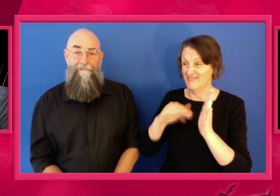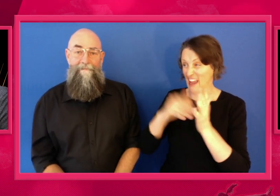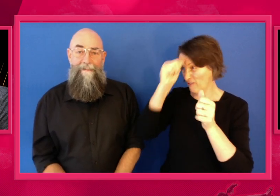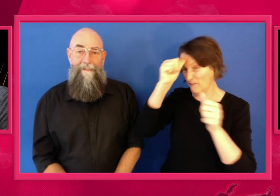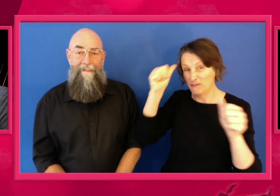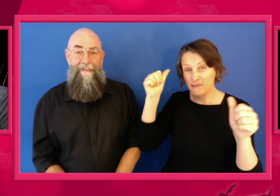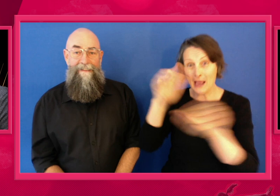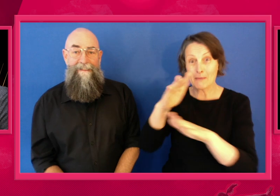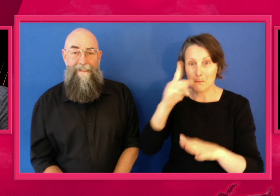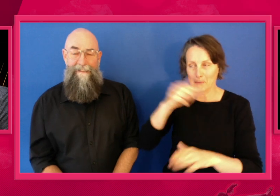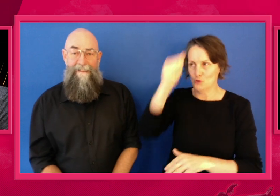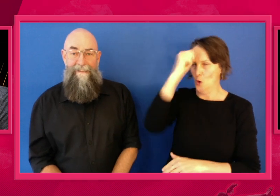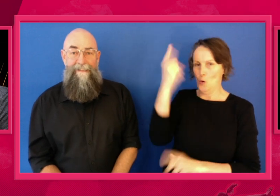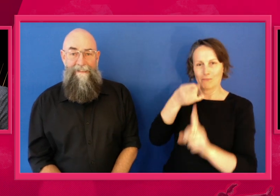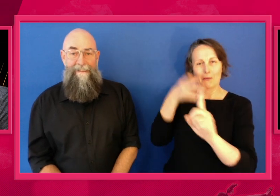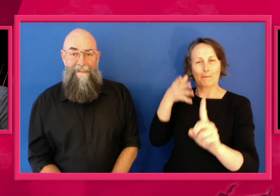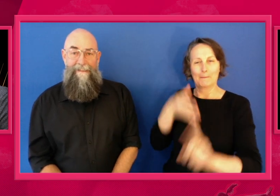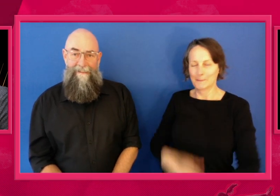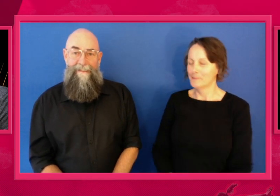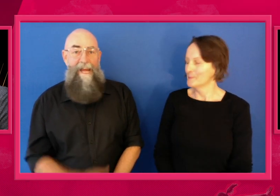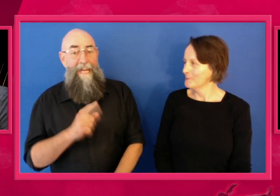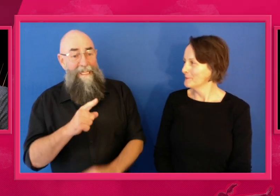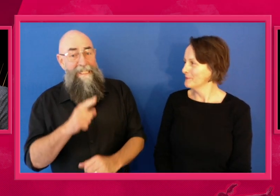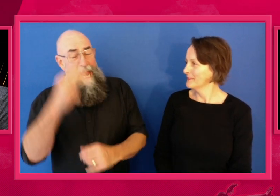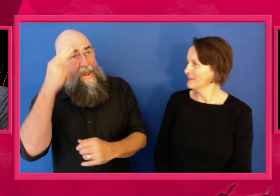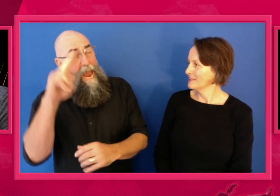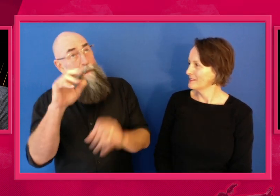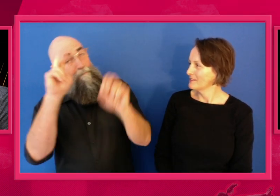Kurt Fearnley: I think that once Rheed was born, it must have been a really quick labor,